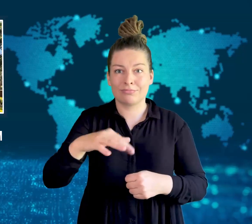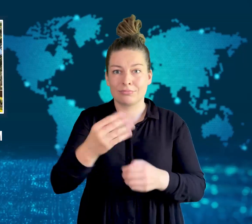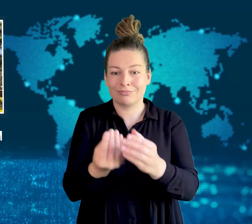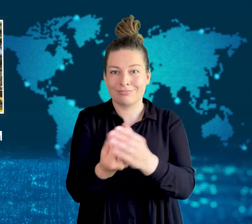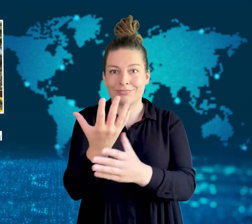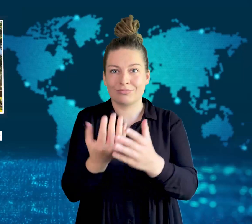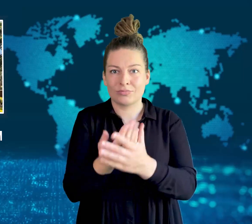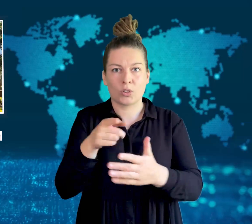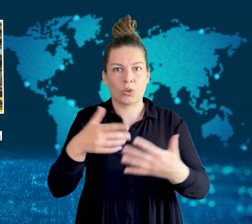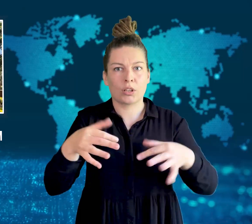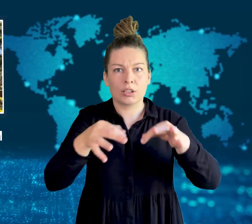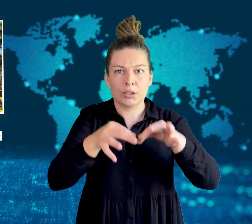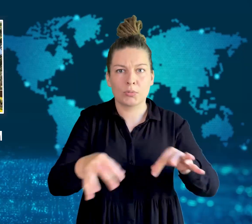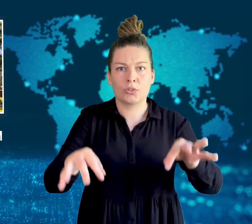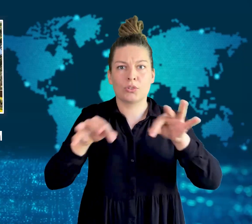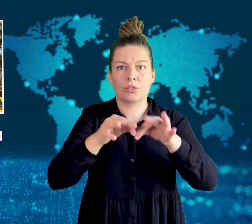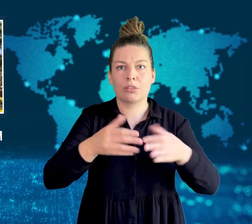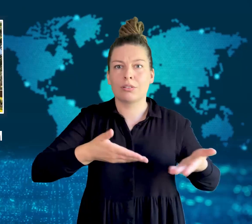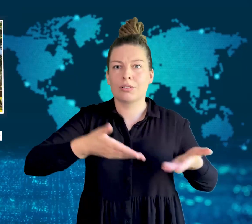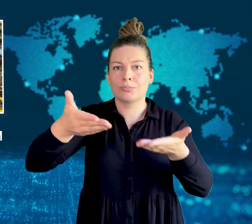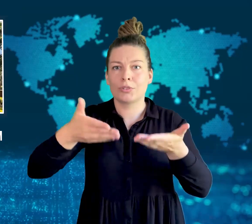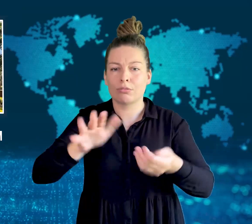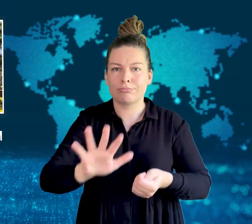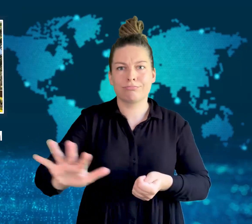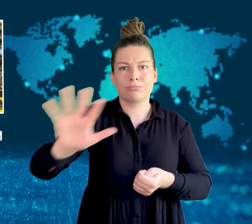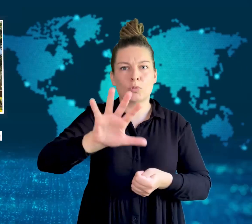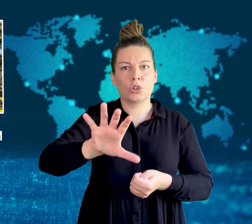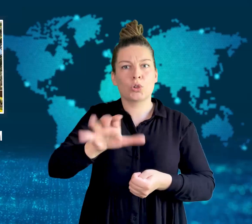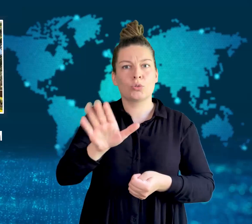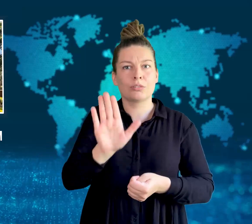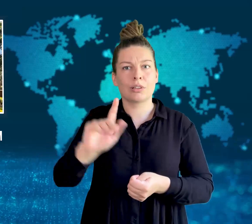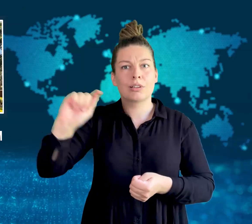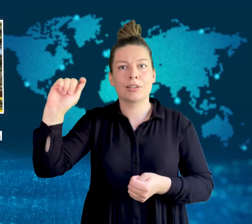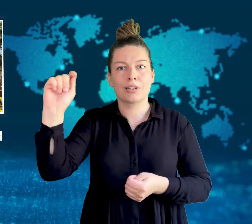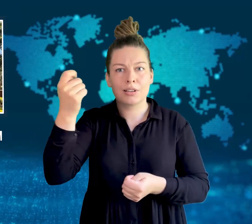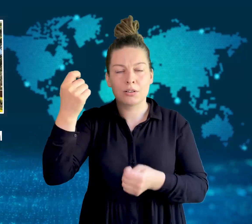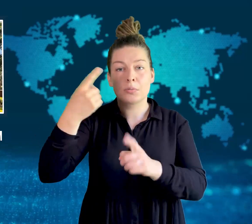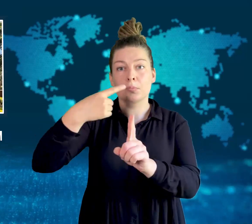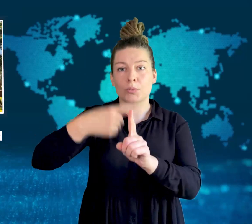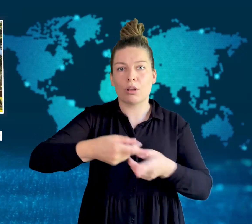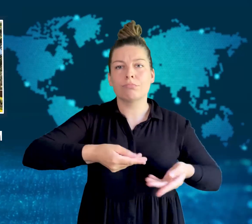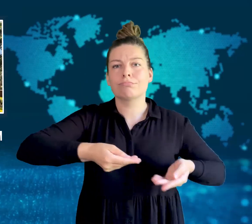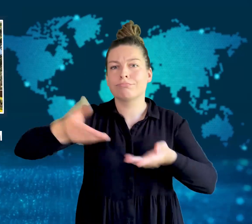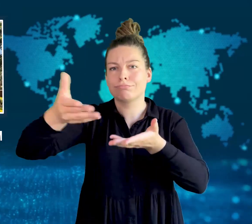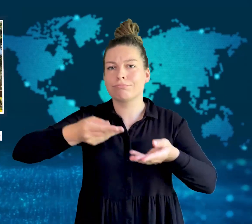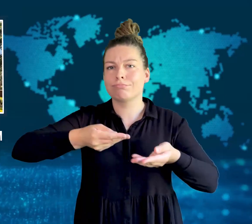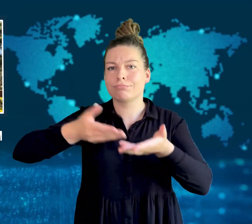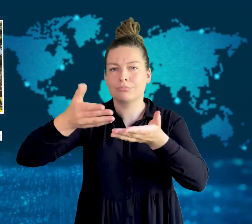Poverty and unemployment are common in the area, leading to